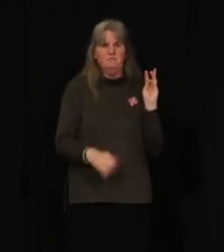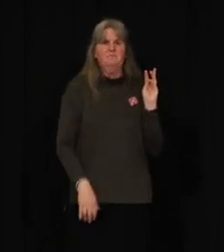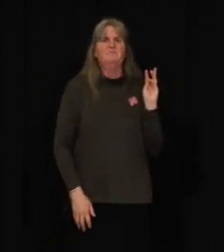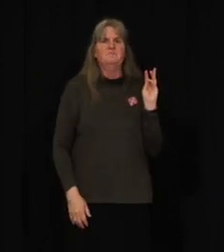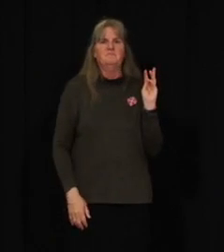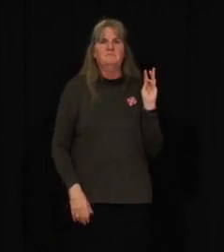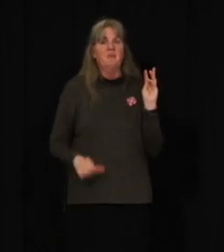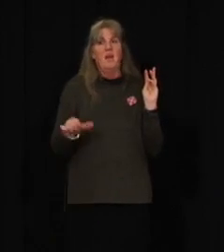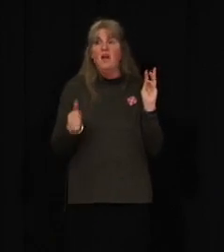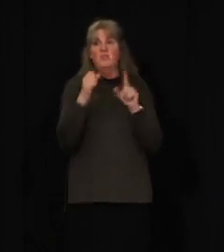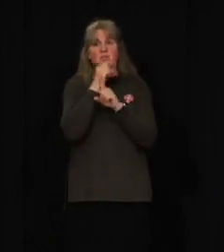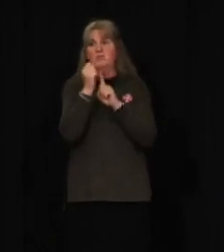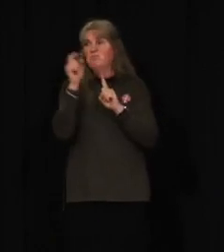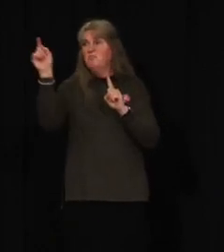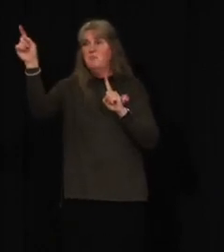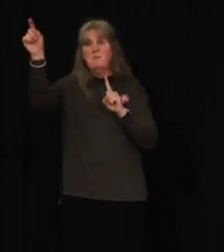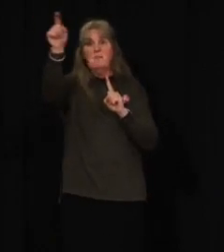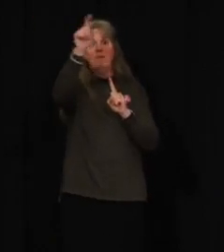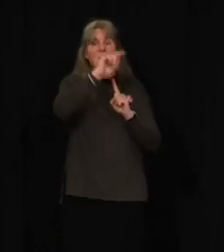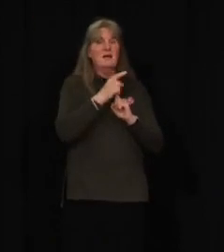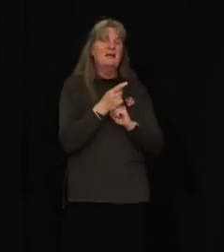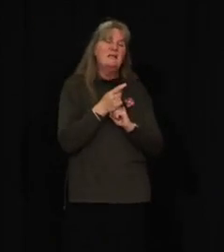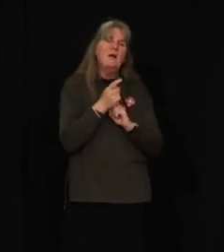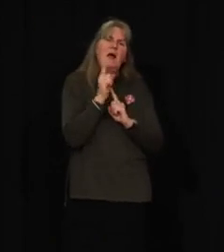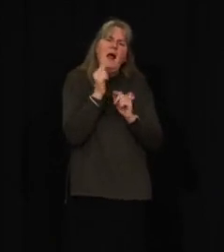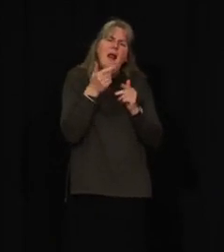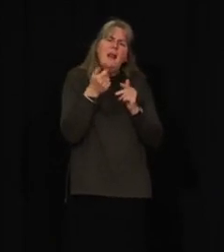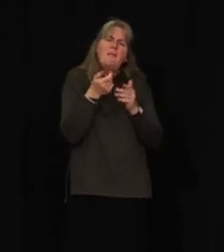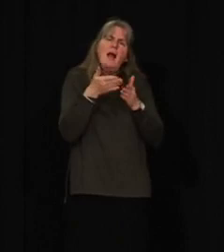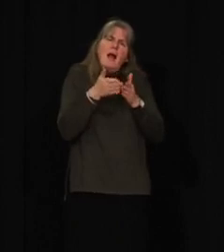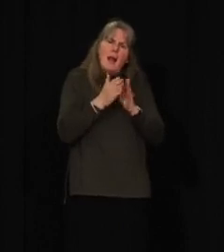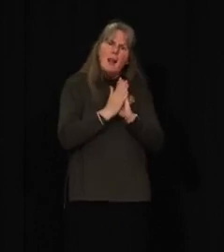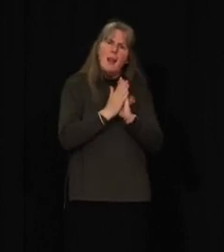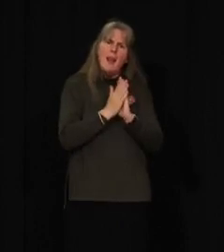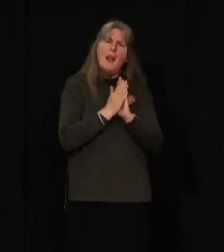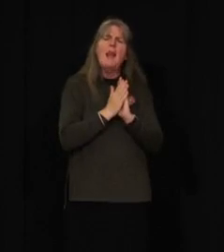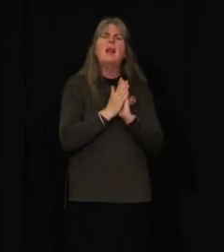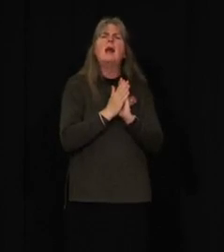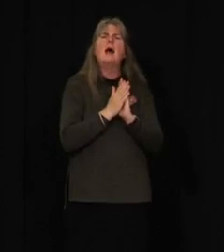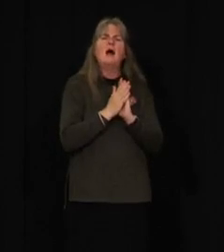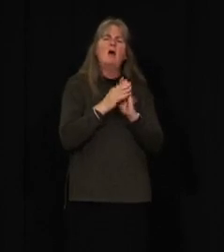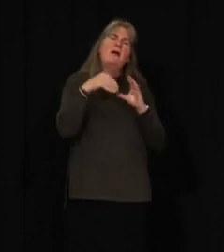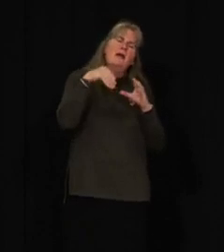In every other situation. It is allowing an expansion on